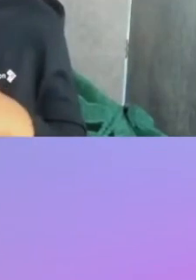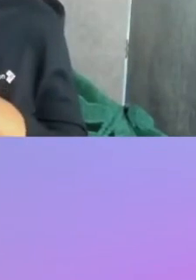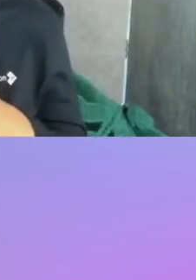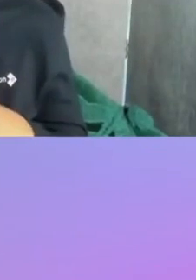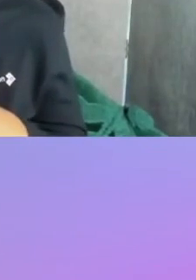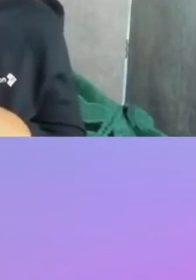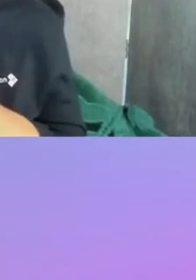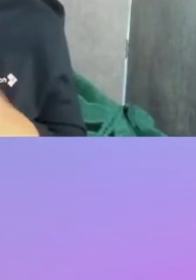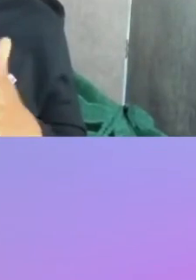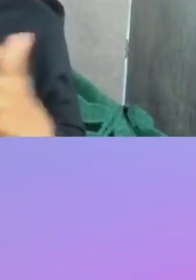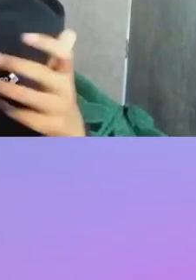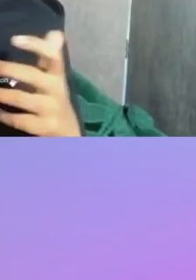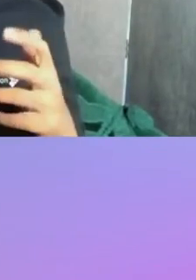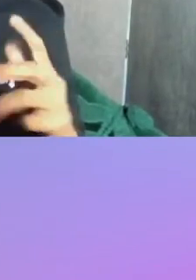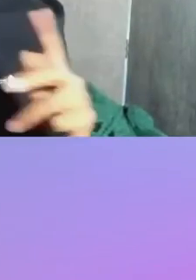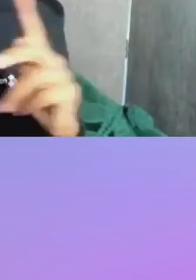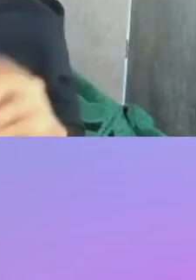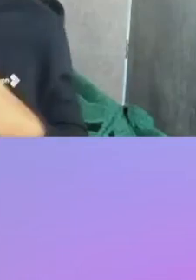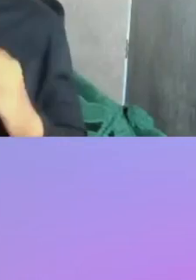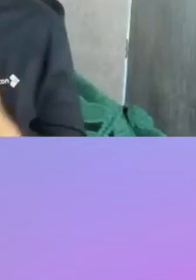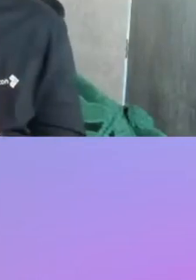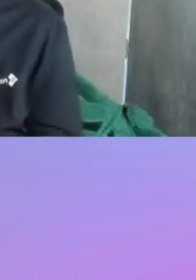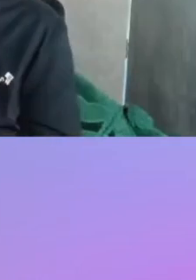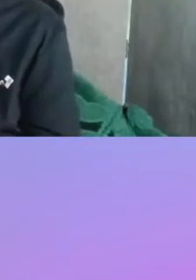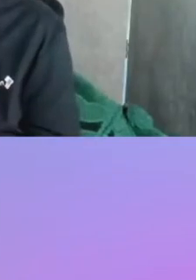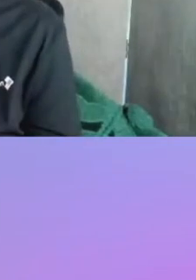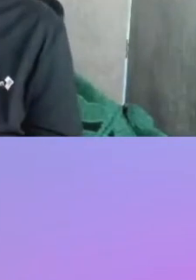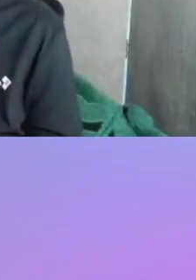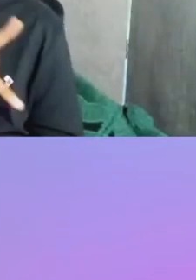life. But it is a very famous book. It kind of helps you